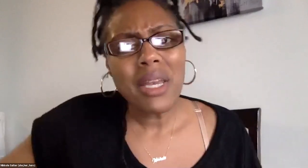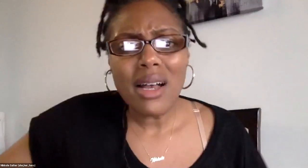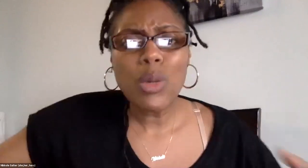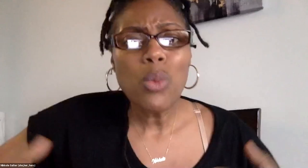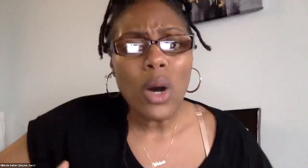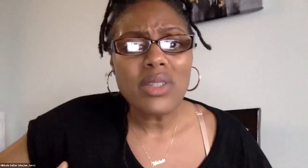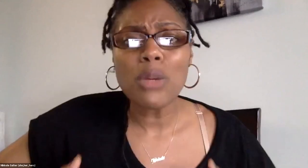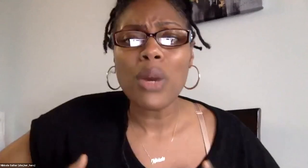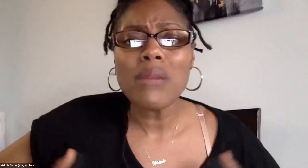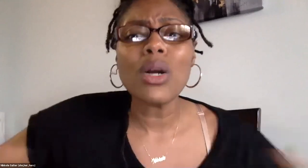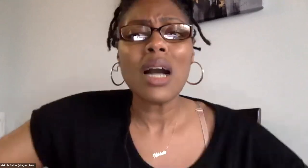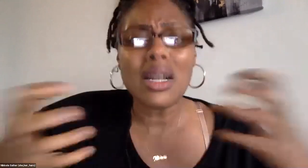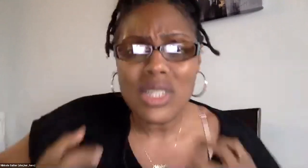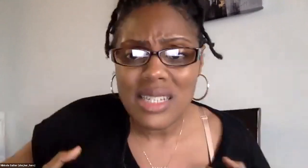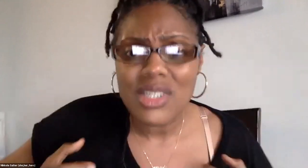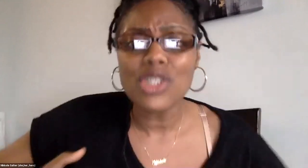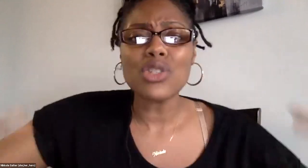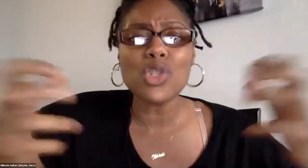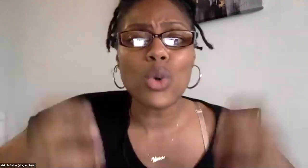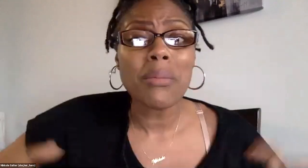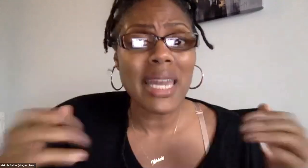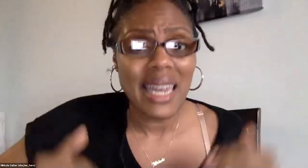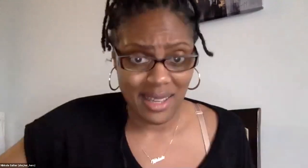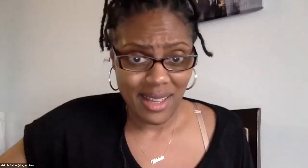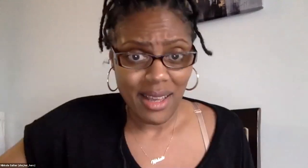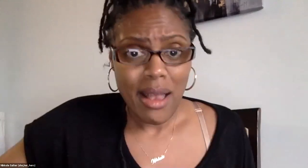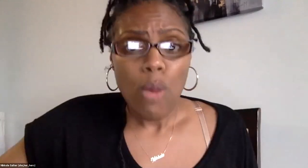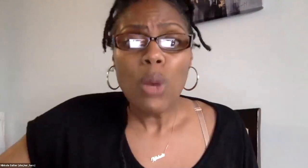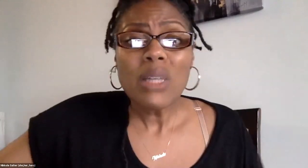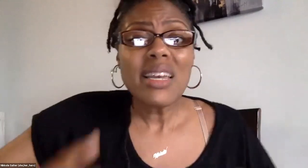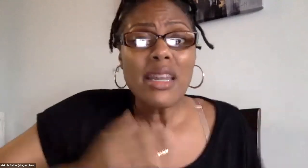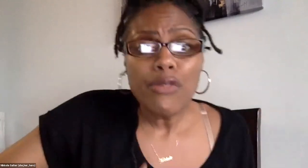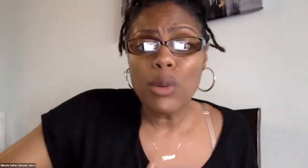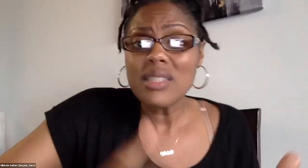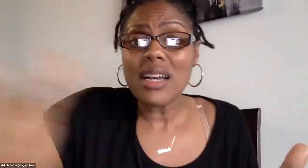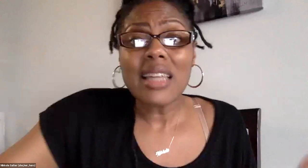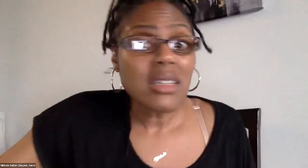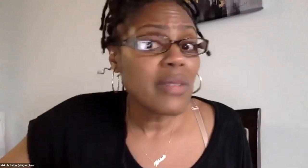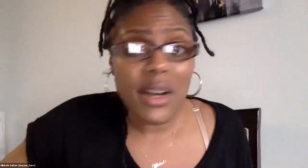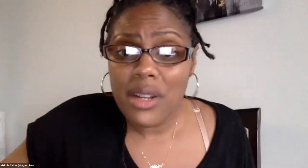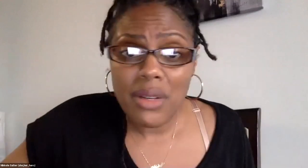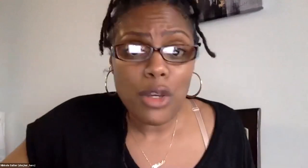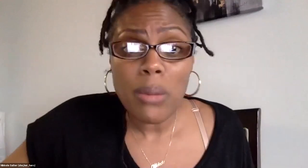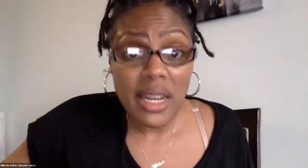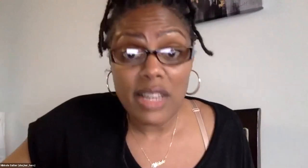Because we want to bring more consciousness to the story-making. We want to influence the collective narrative of humanity